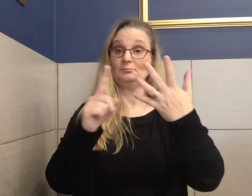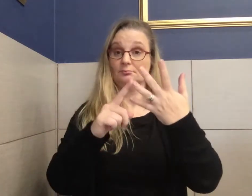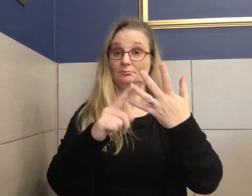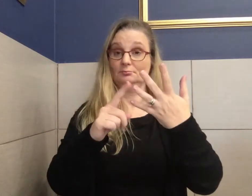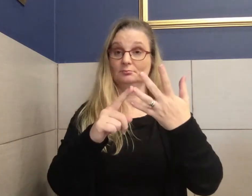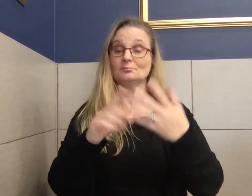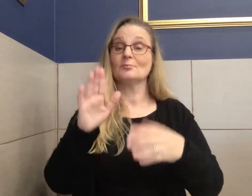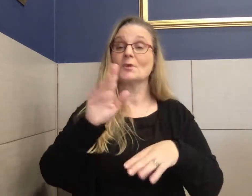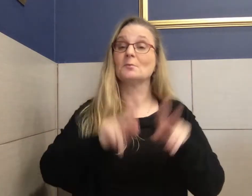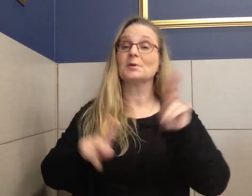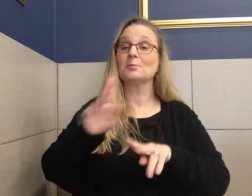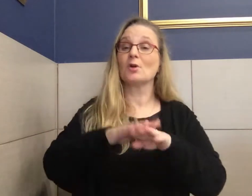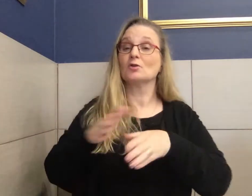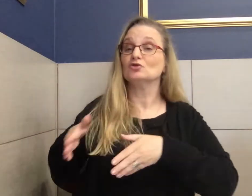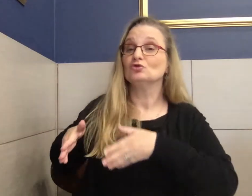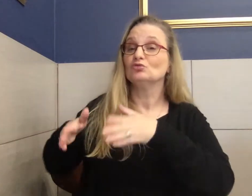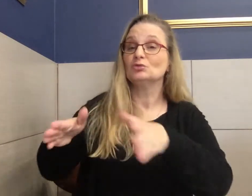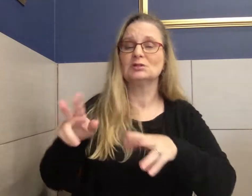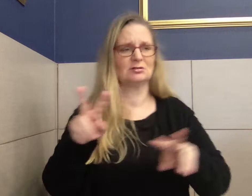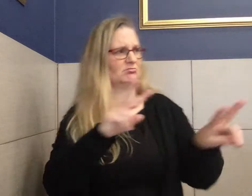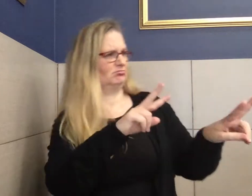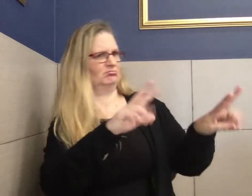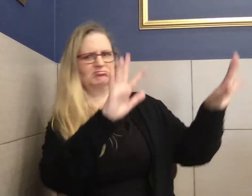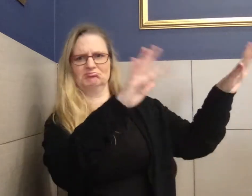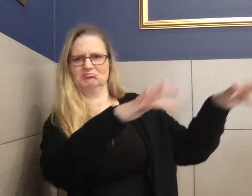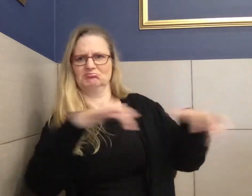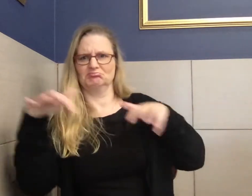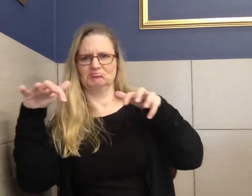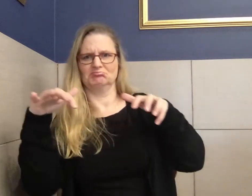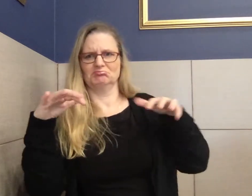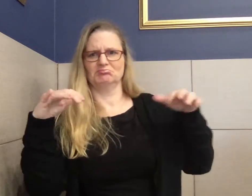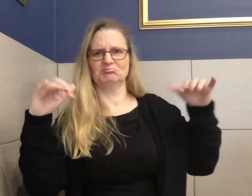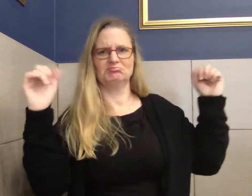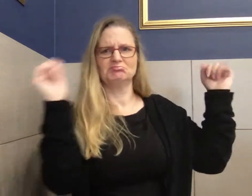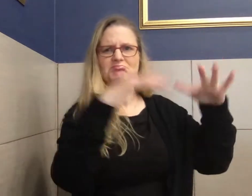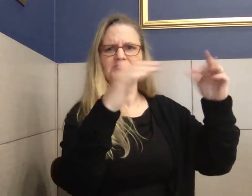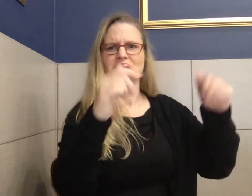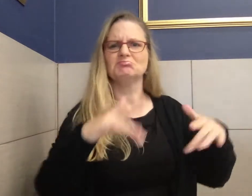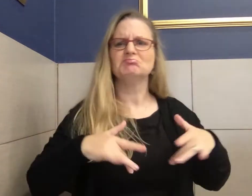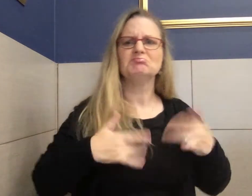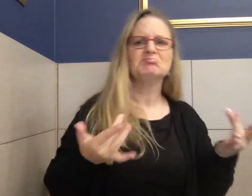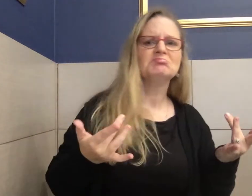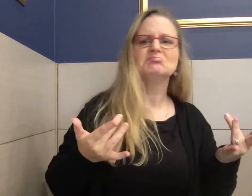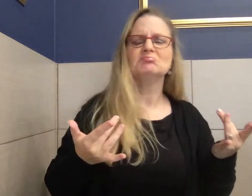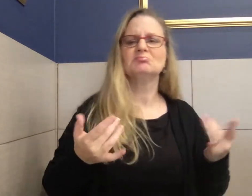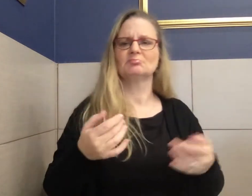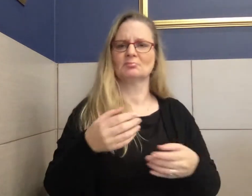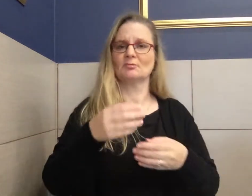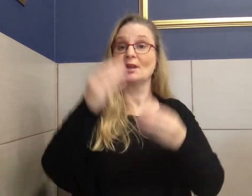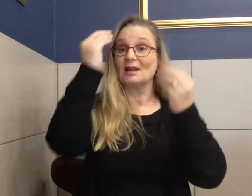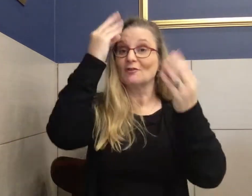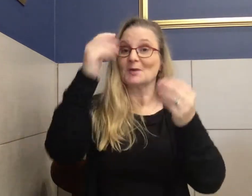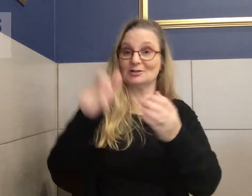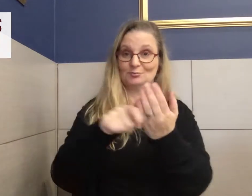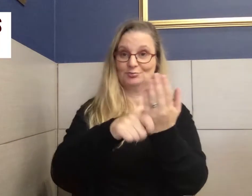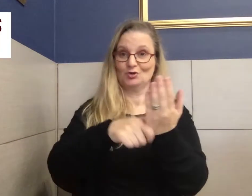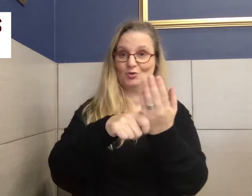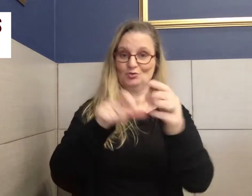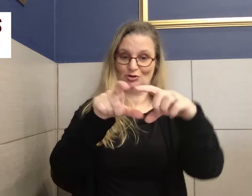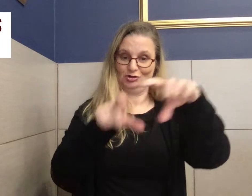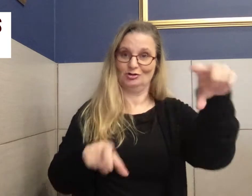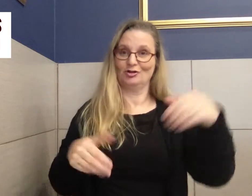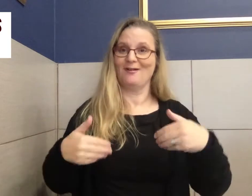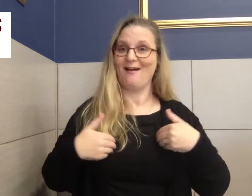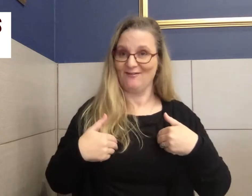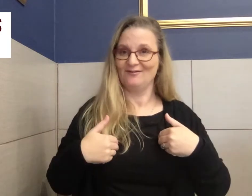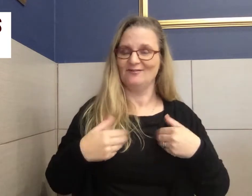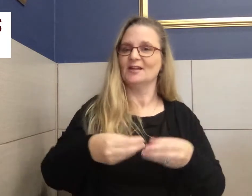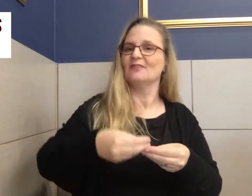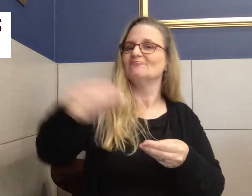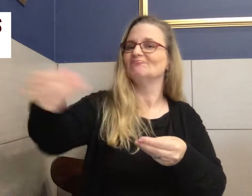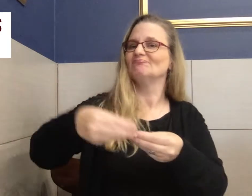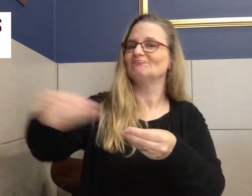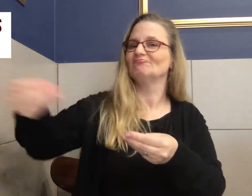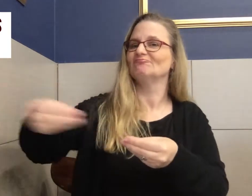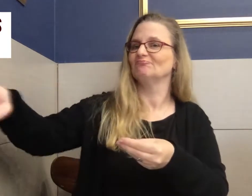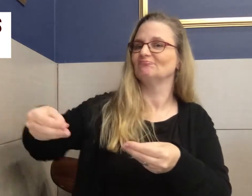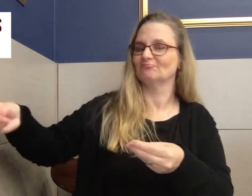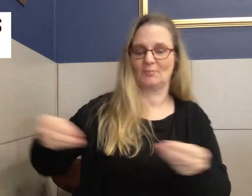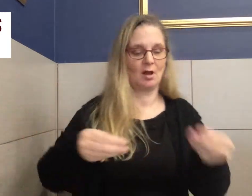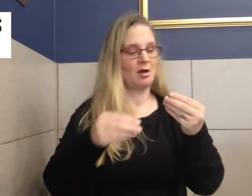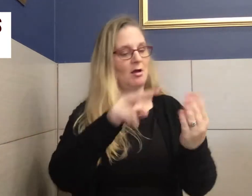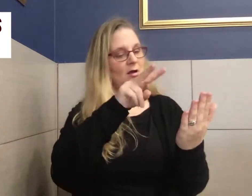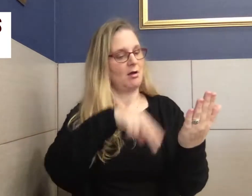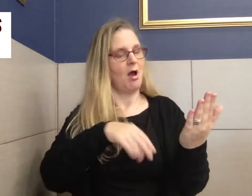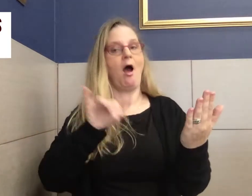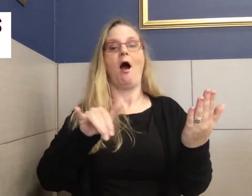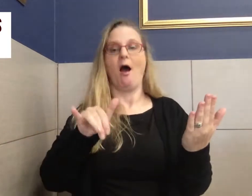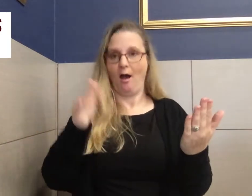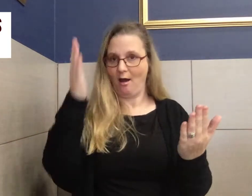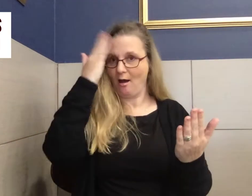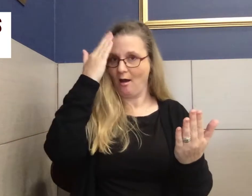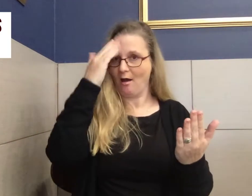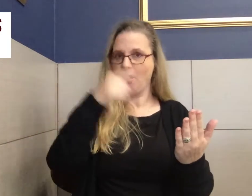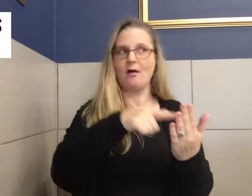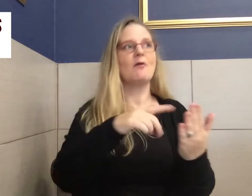In order to help passerby at the location to know what's going on, we want to pass out brochures to them.